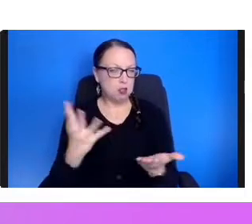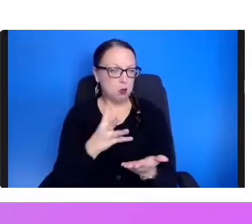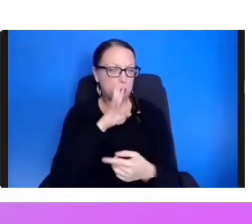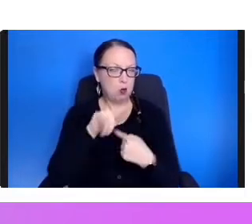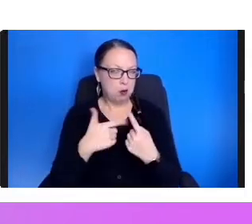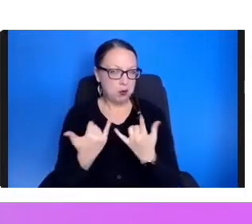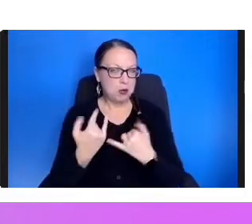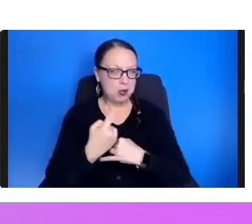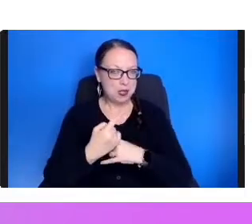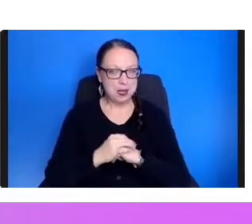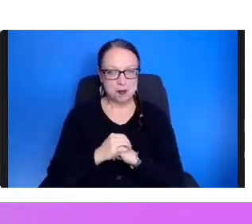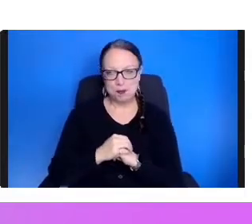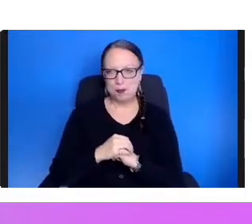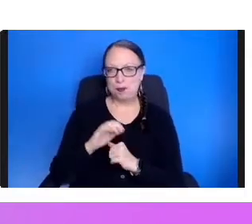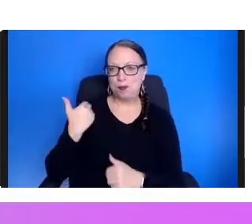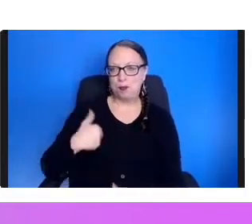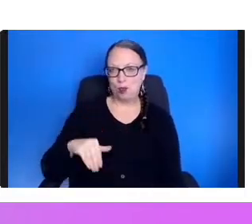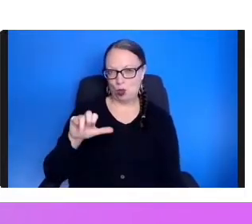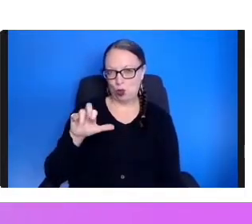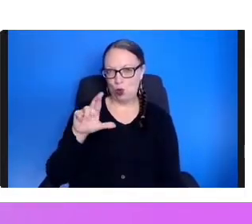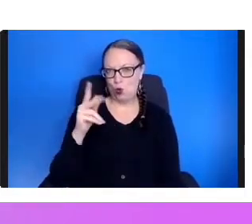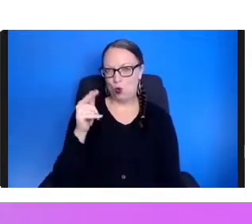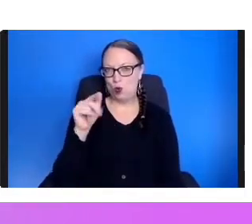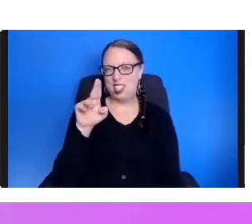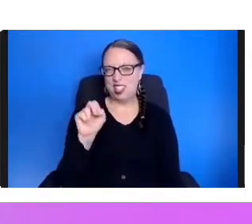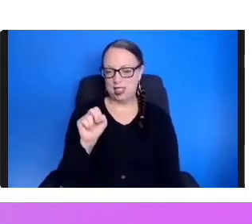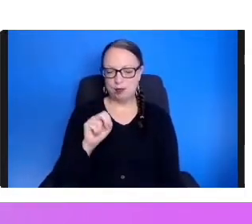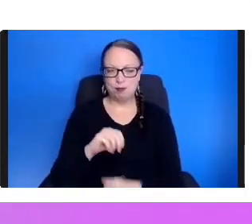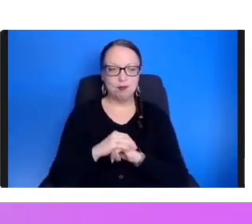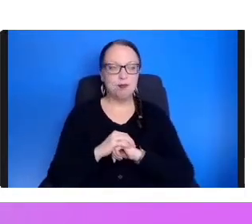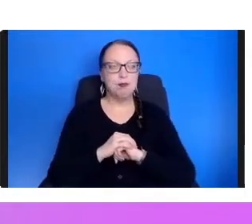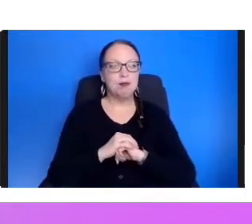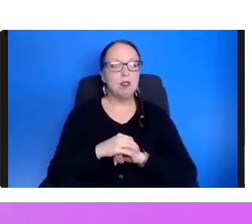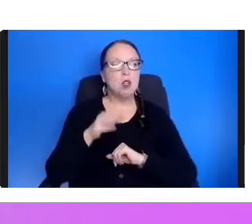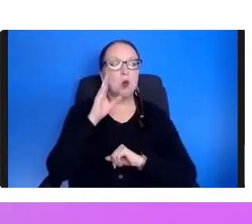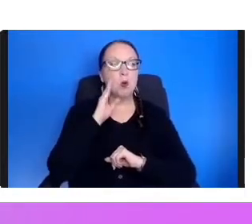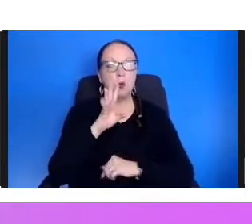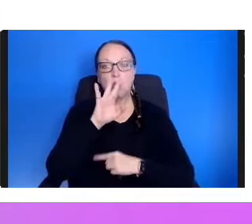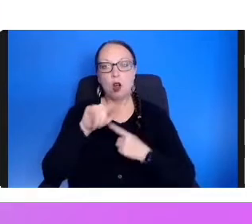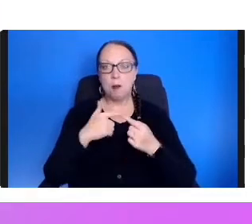Thank you, so covering today we'll cover fairly quickly five areas.